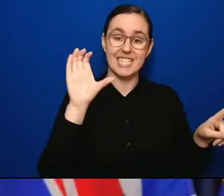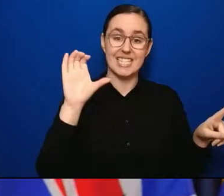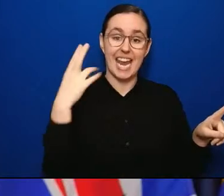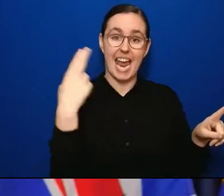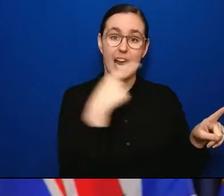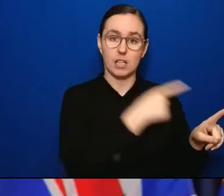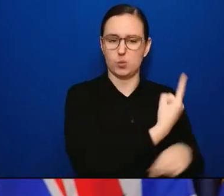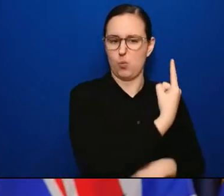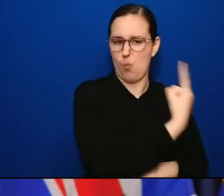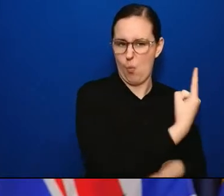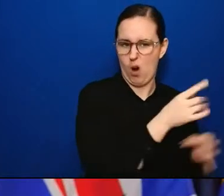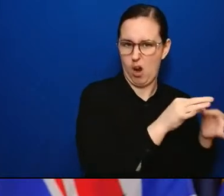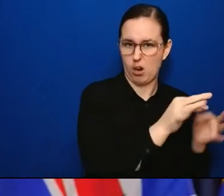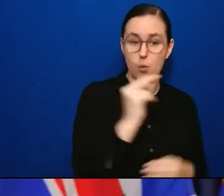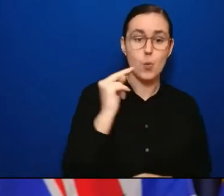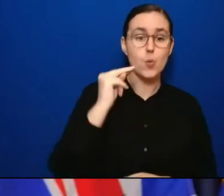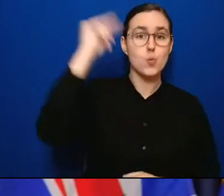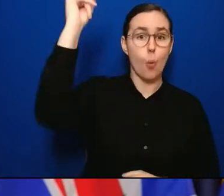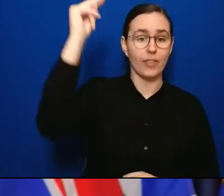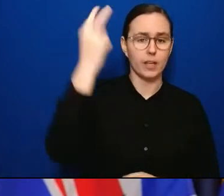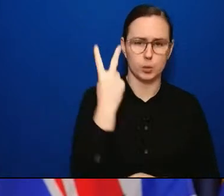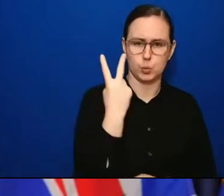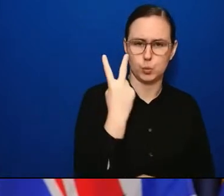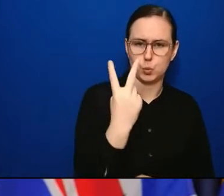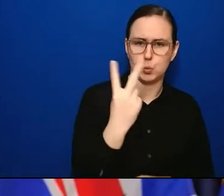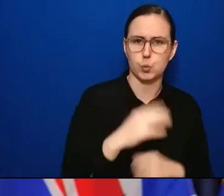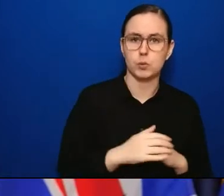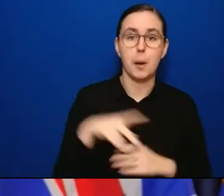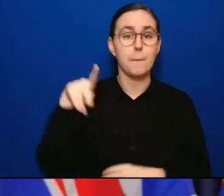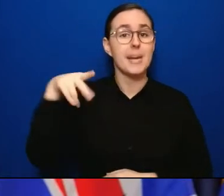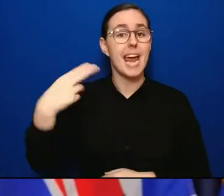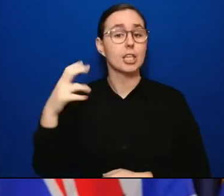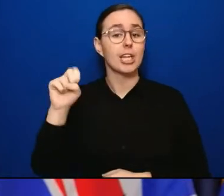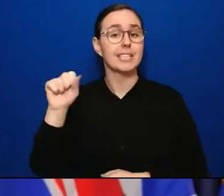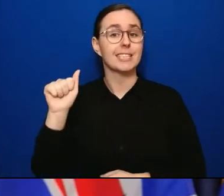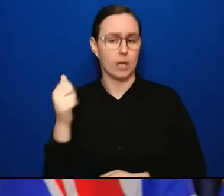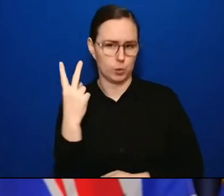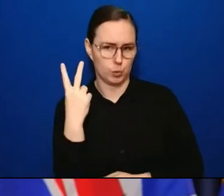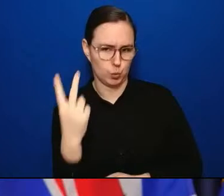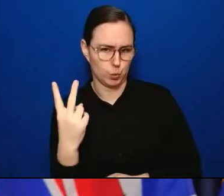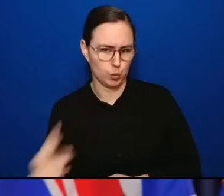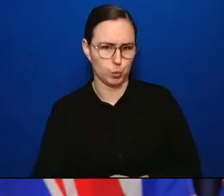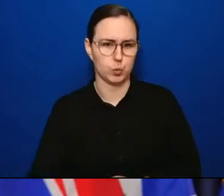services authority. Cumulatively